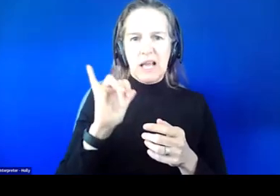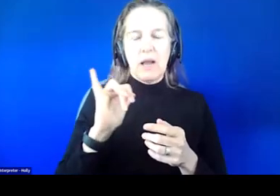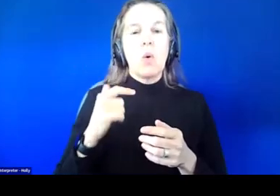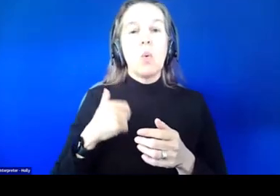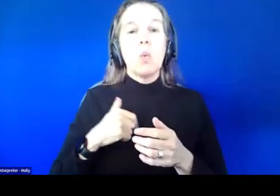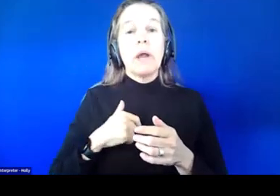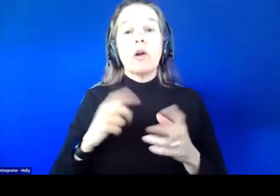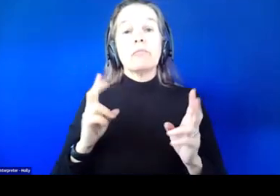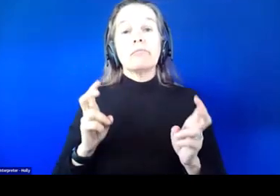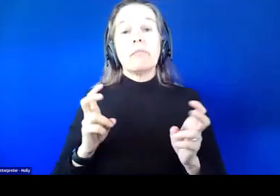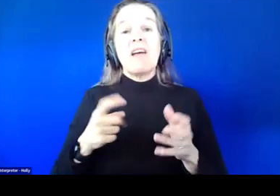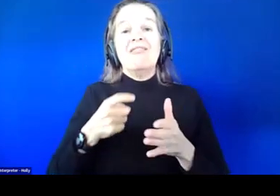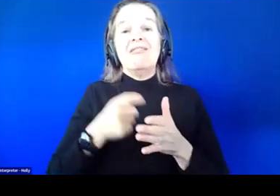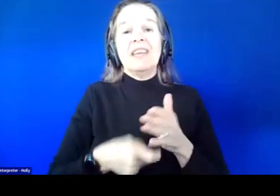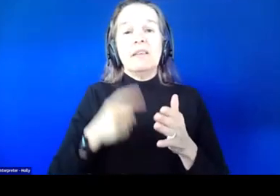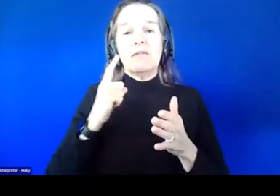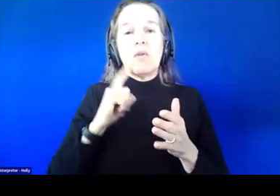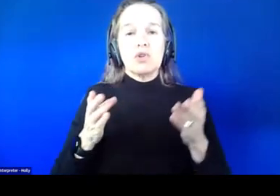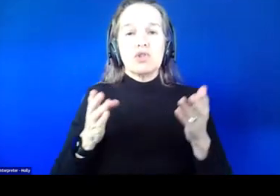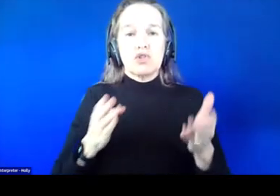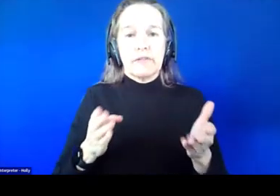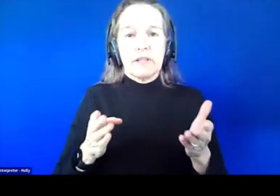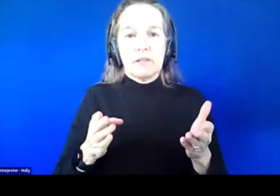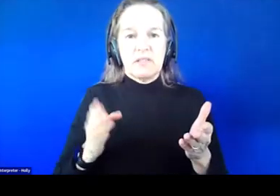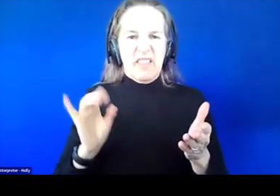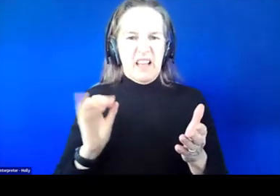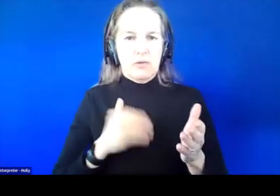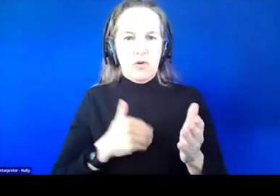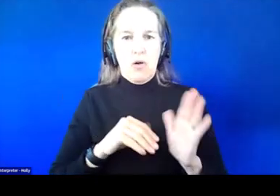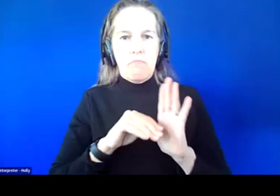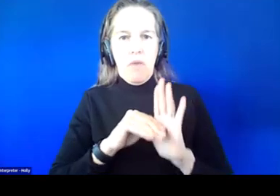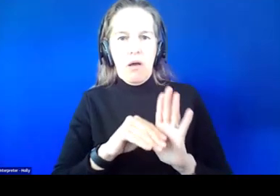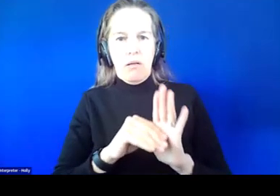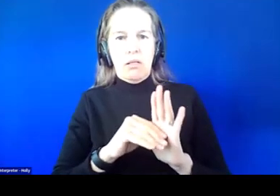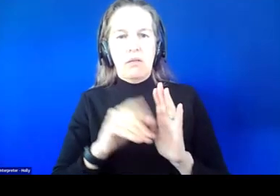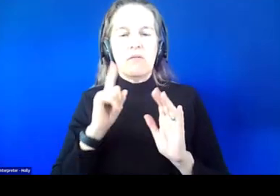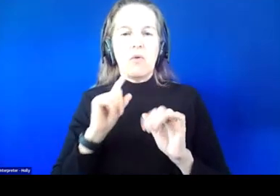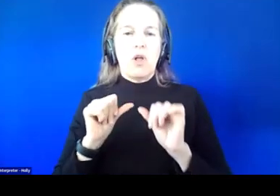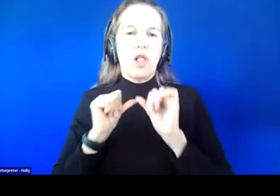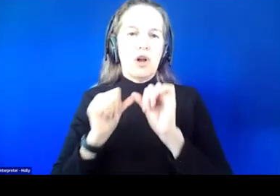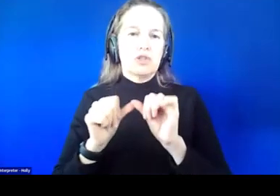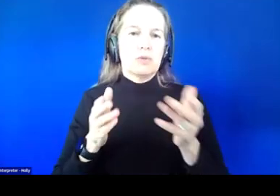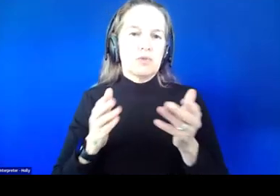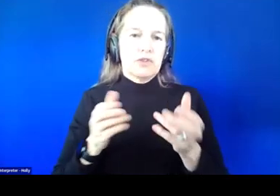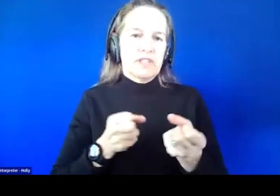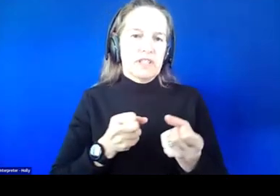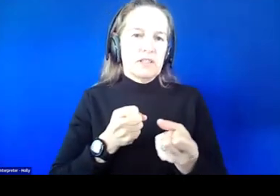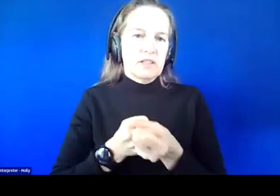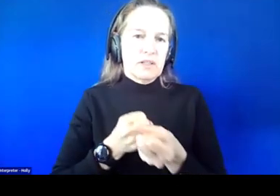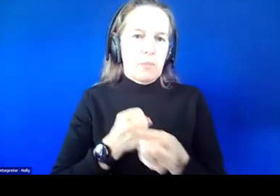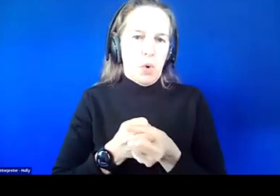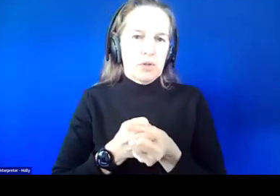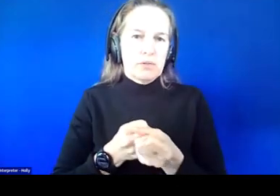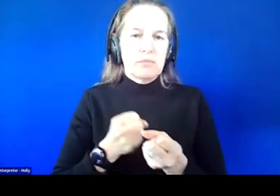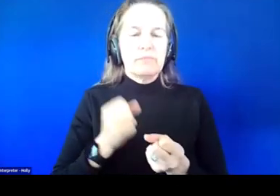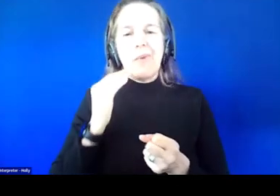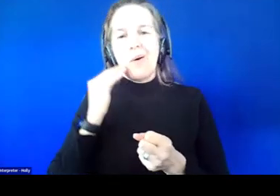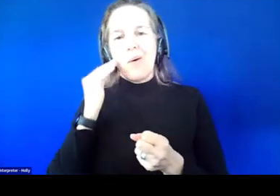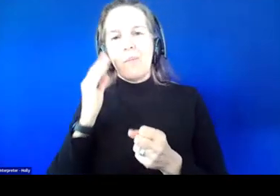We have a fee-for-service model for long-term services and supports and home and community-based services.